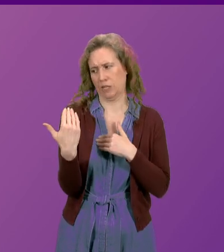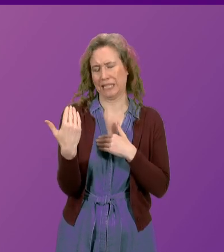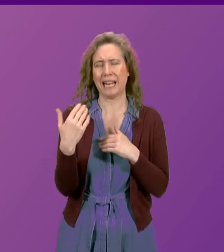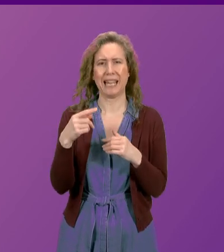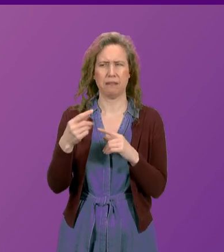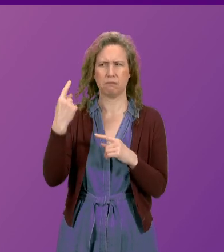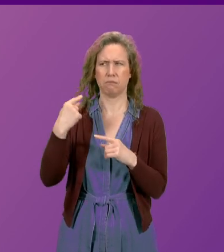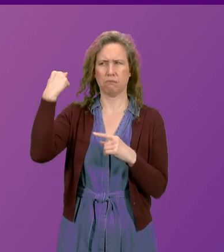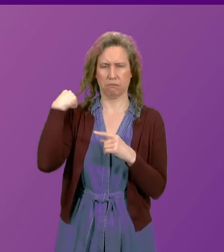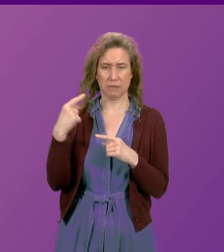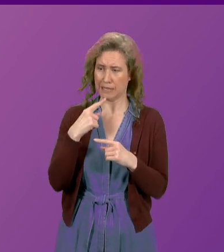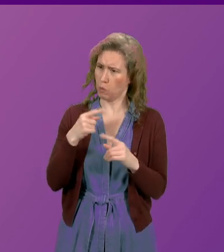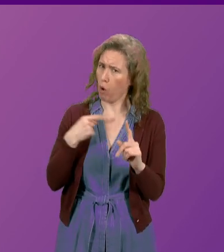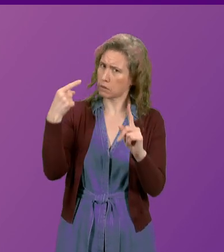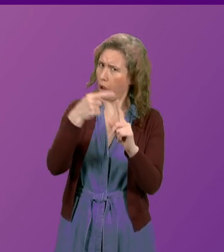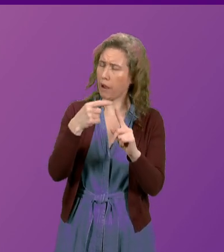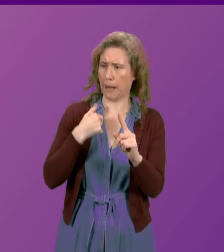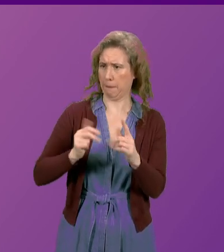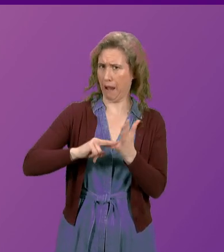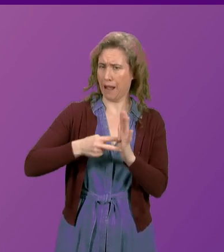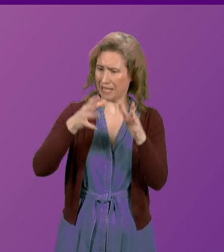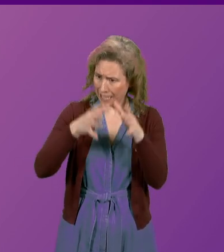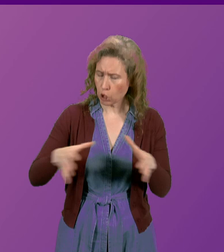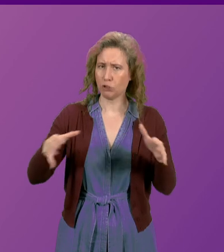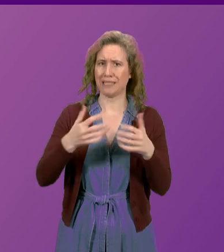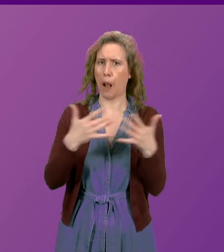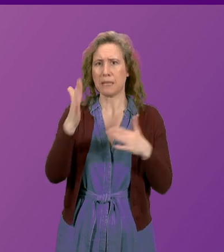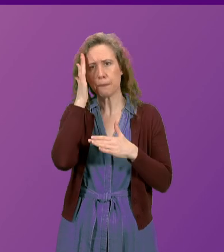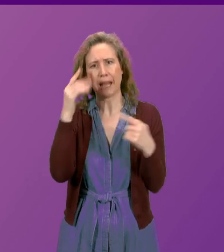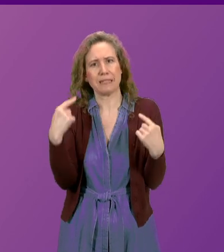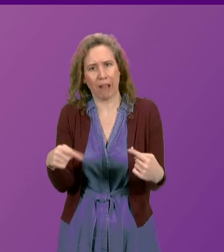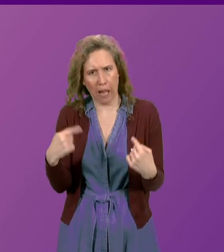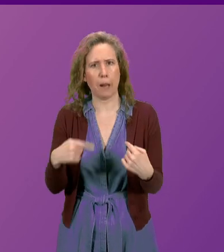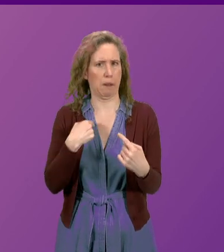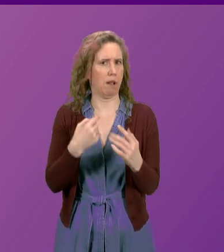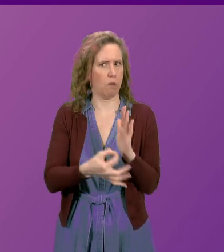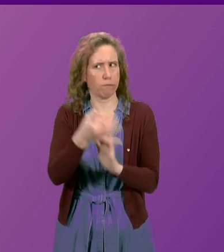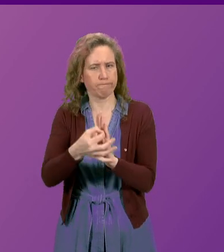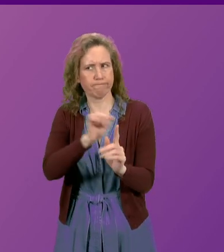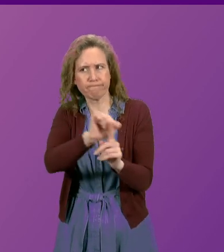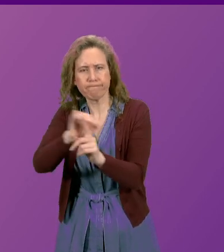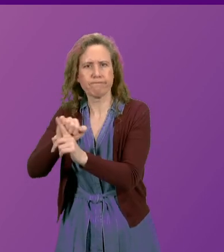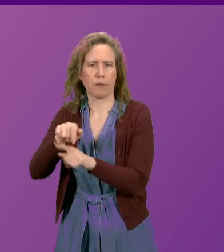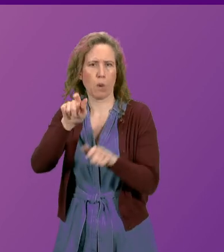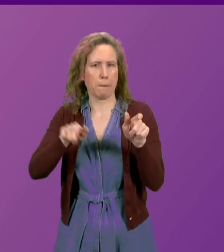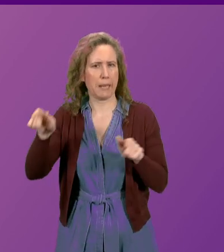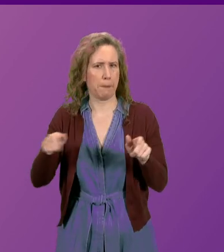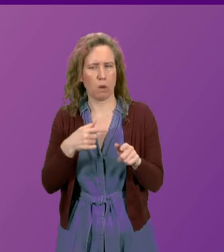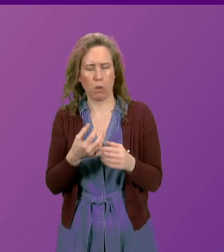that we are on target to increase the number of beds available for rehabilitation services,